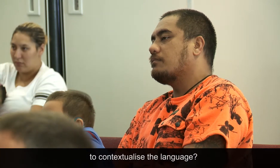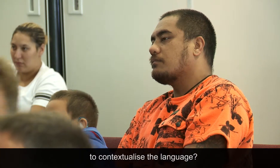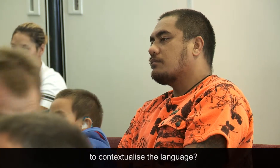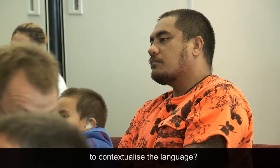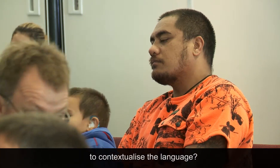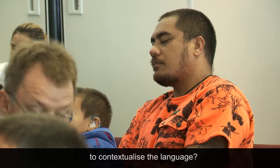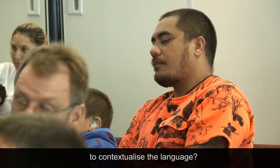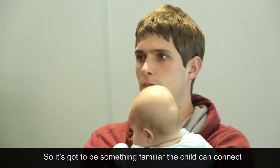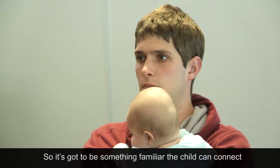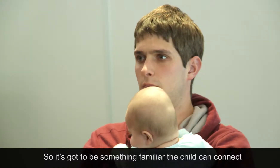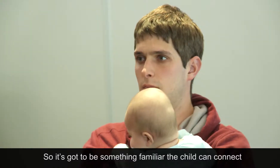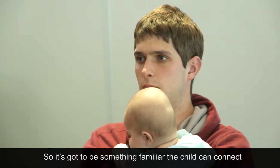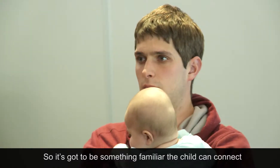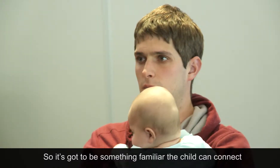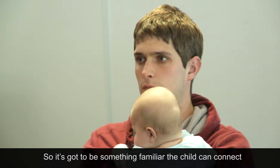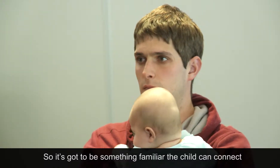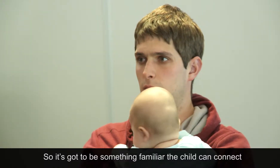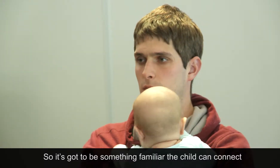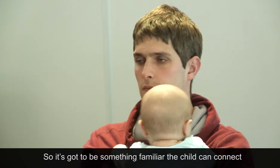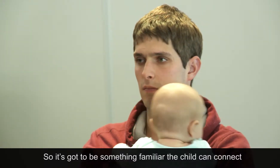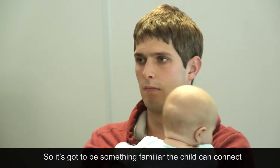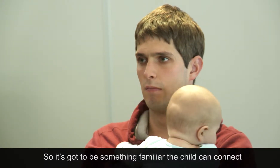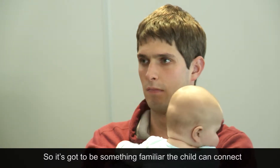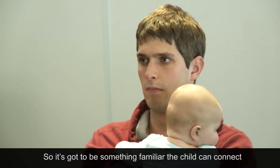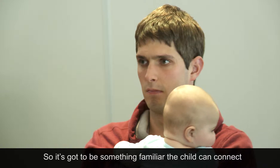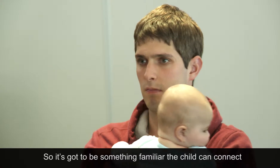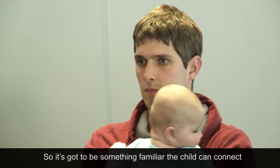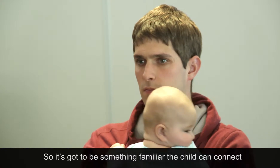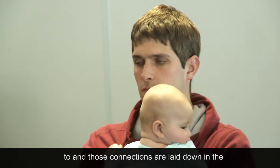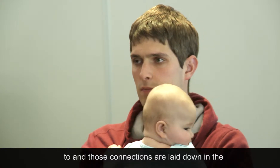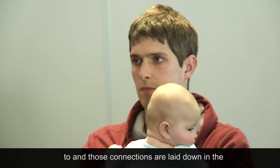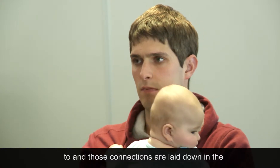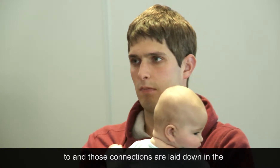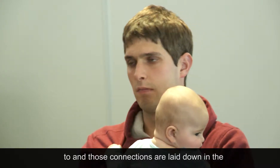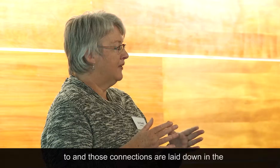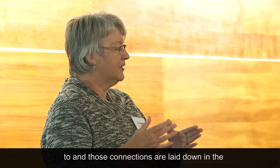the language? So it’s got to be something familiar the child can connect to and those